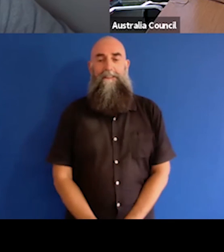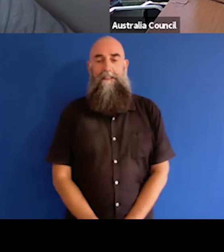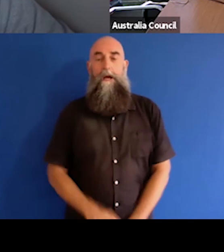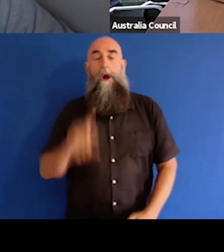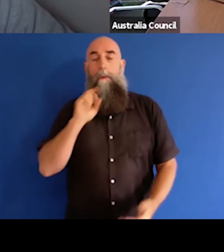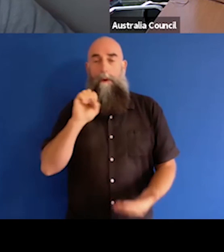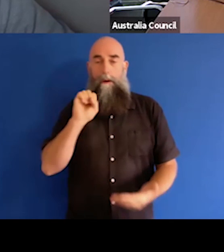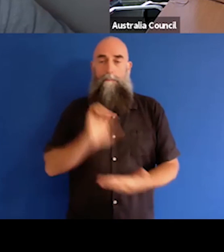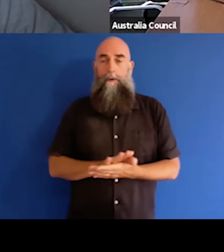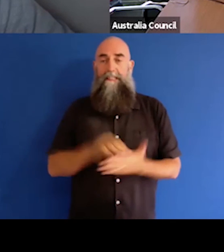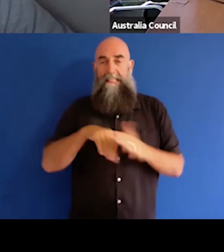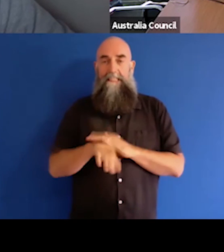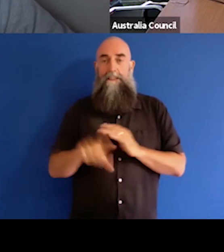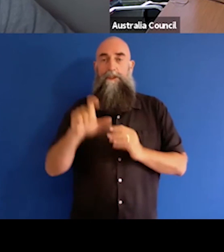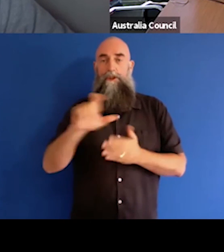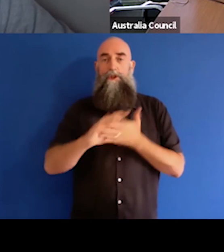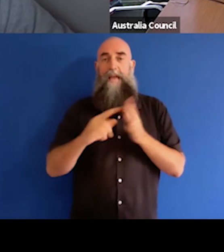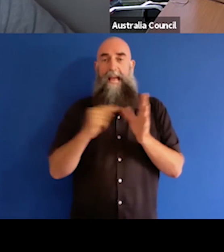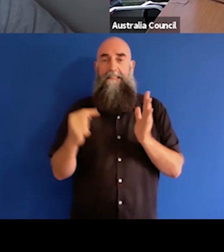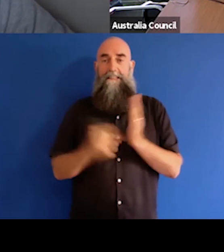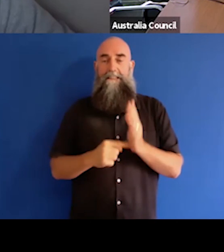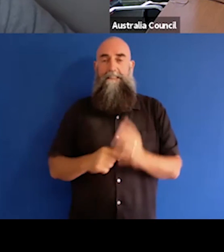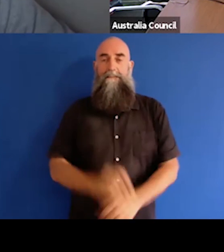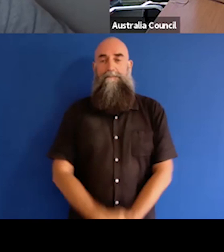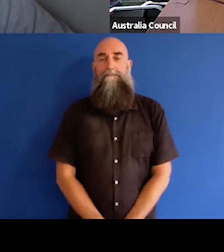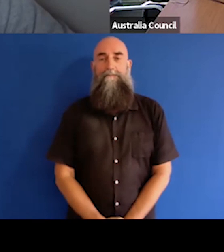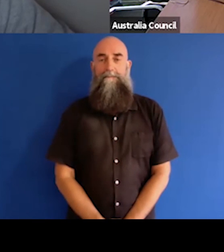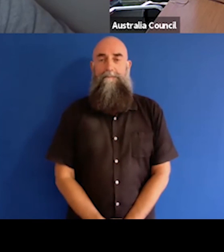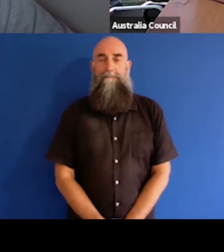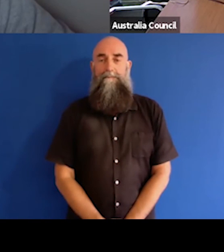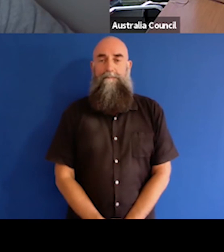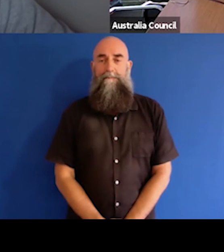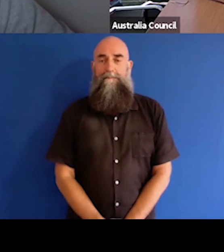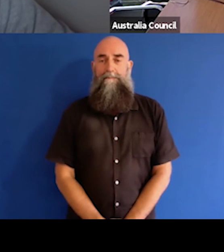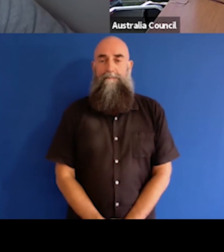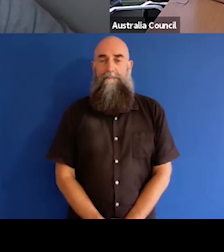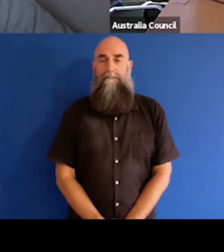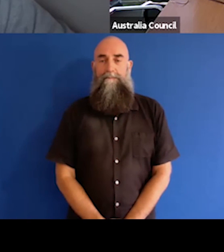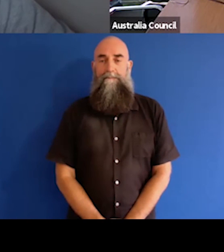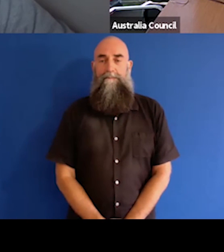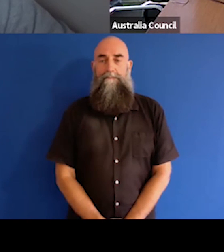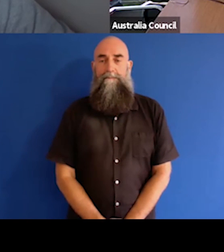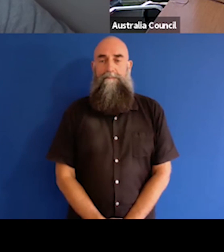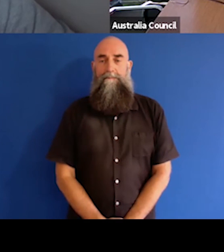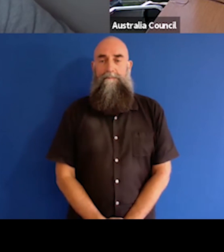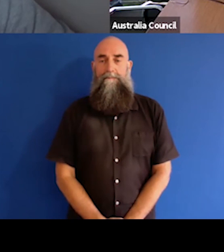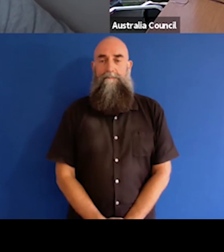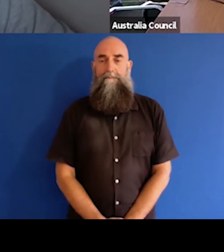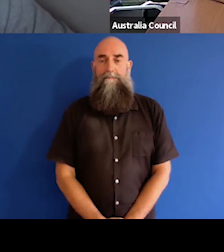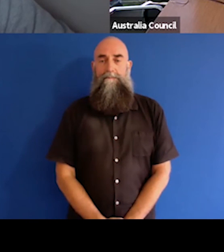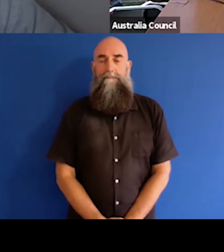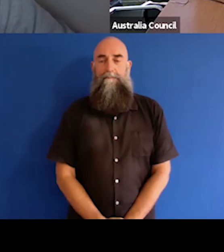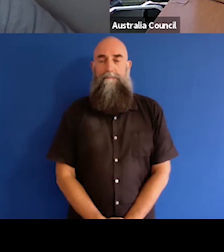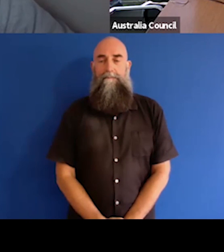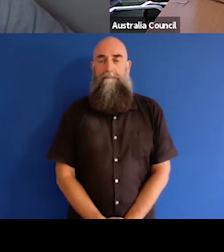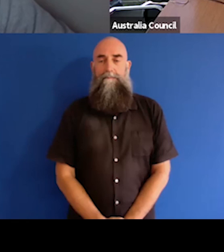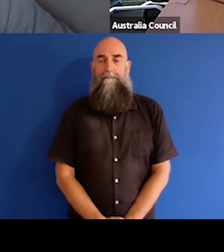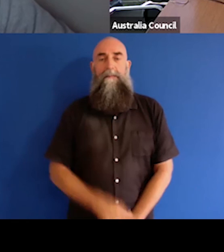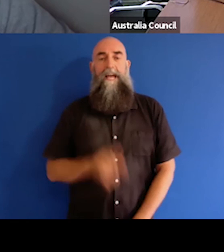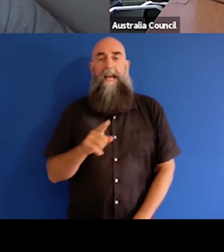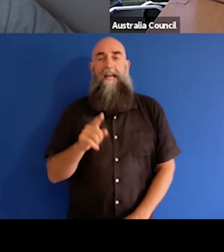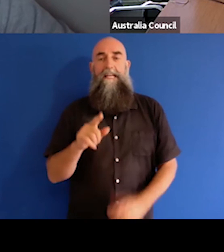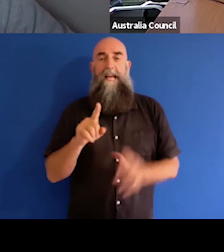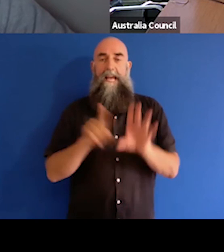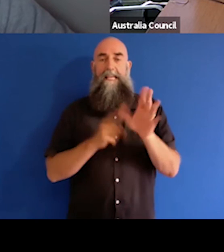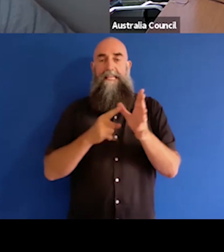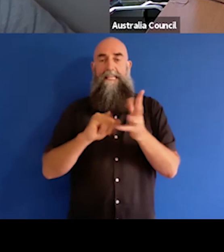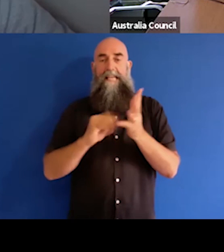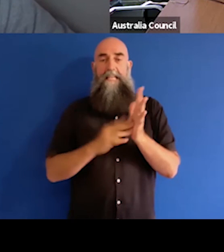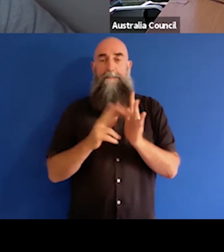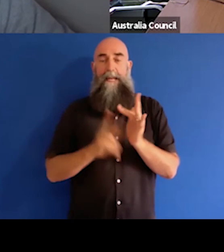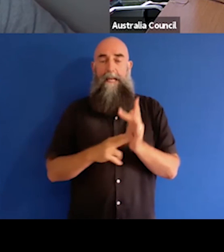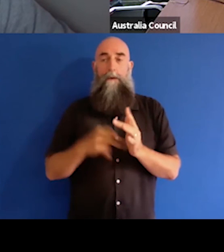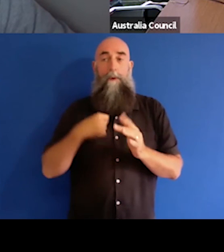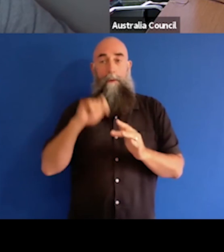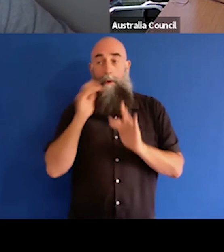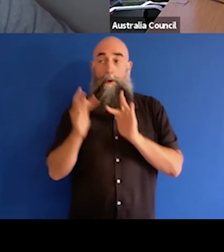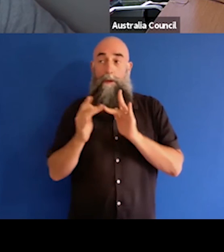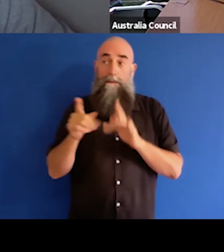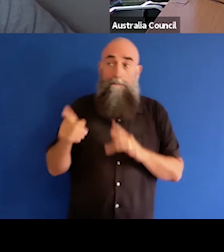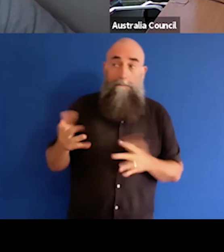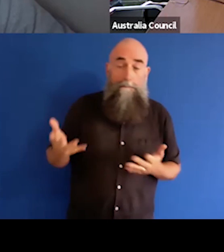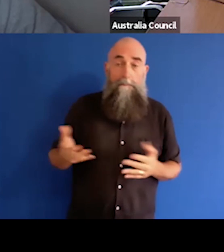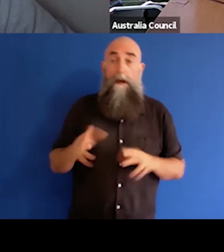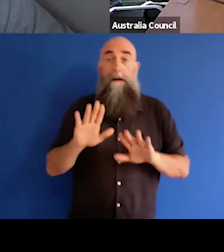line. We'll stay in contact with Yasmin, obviously. But if there's no more questions,